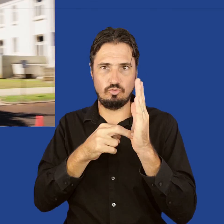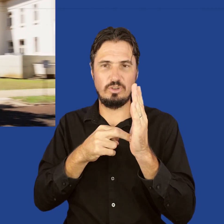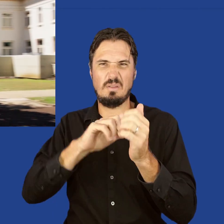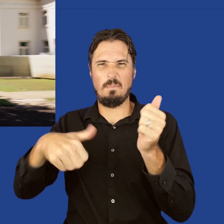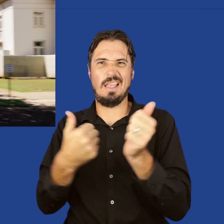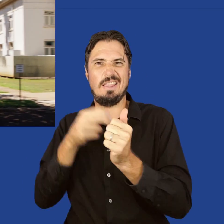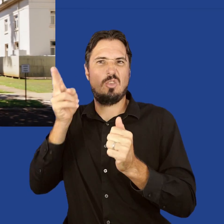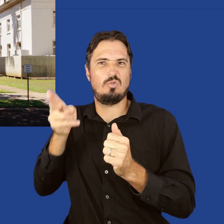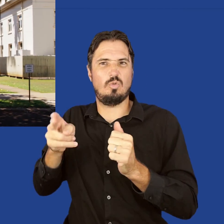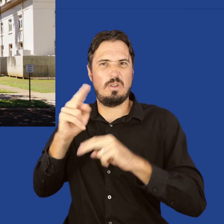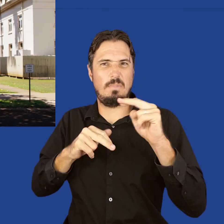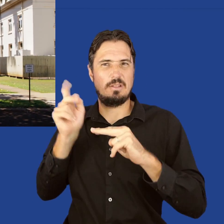Annex Building in Lihu`e.